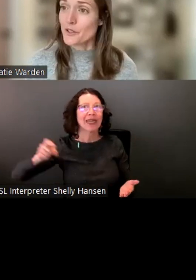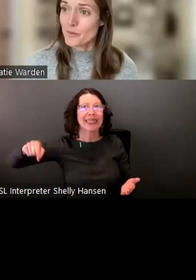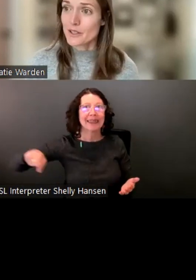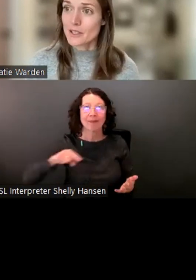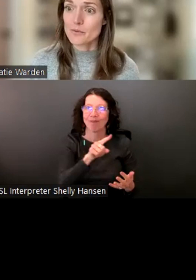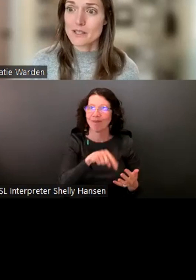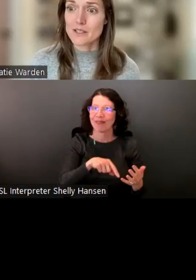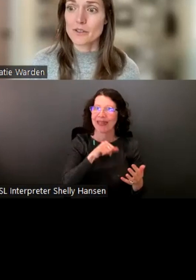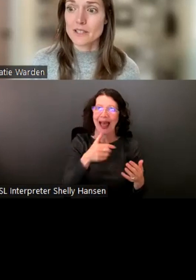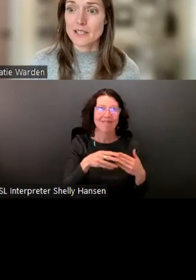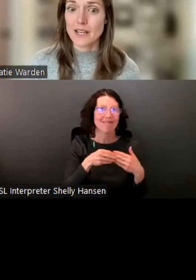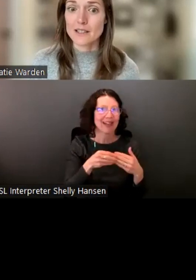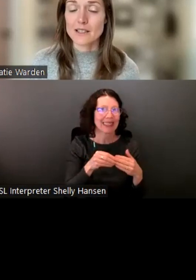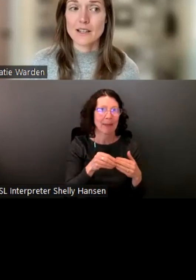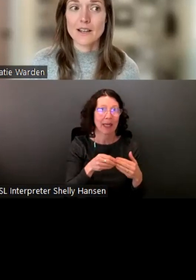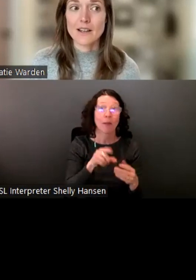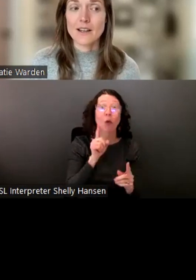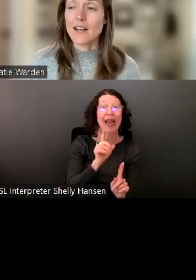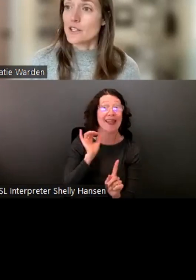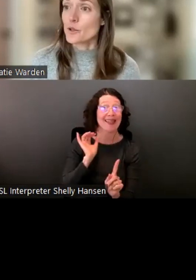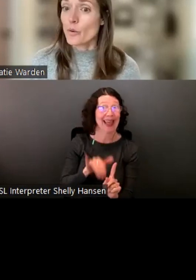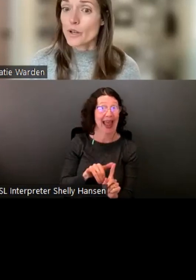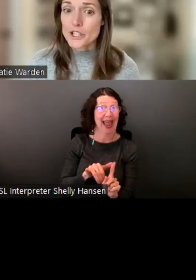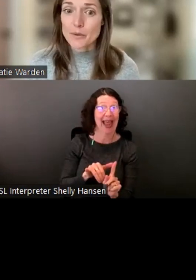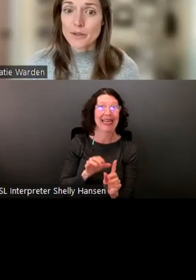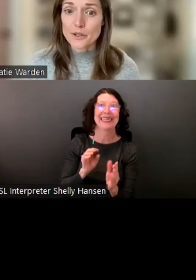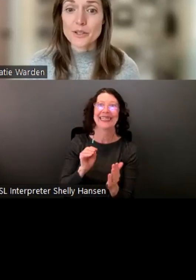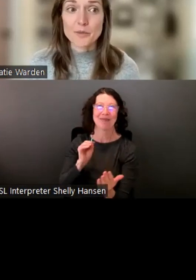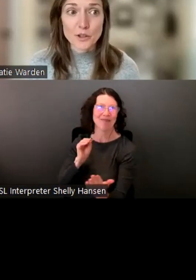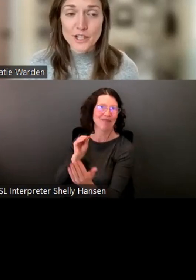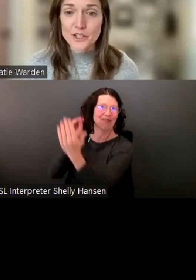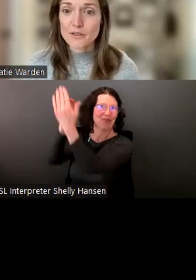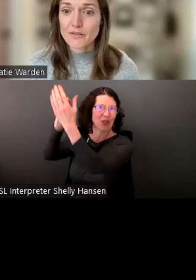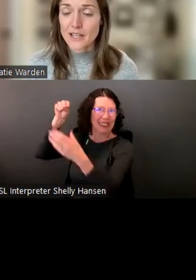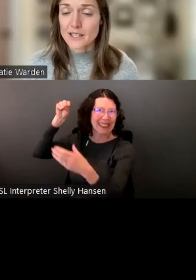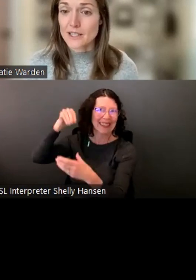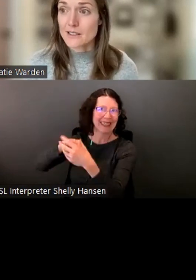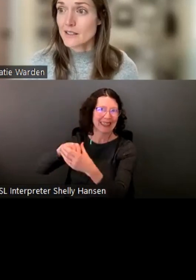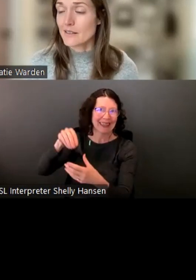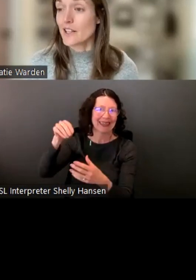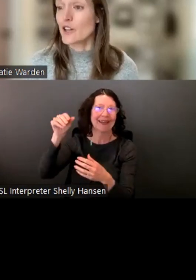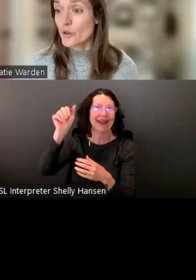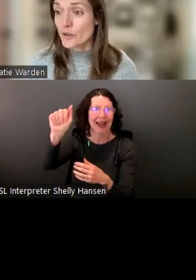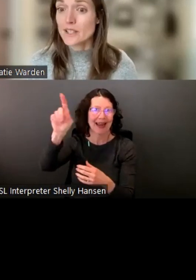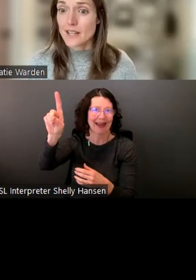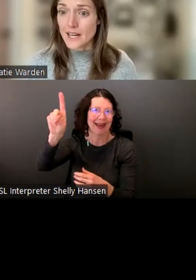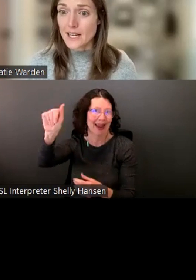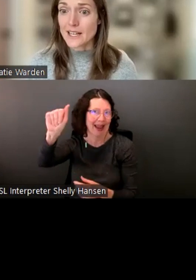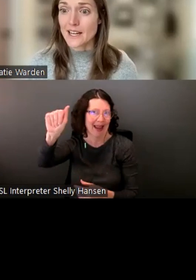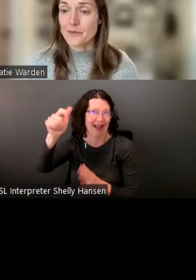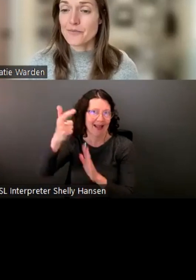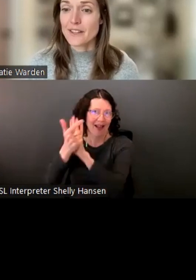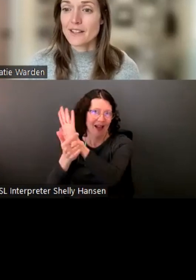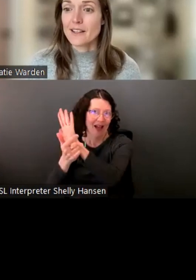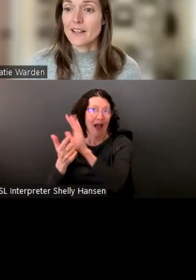the Americans with Disabilities Act. And so I wanna share with you some congressional findings that are noted in the ADA.